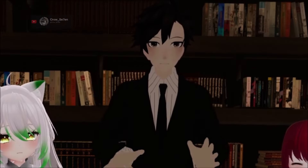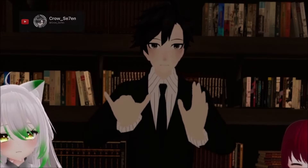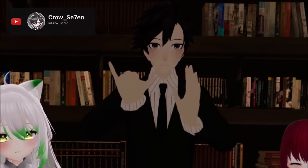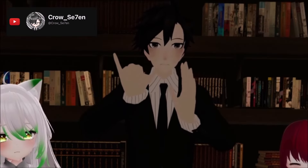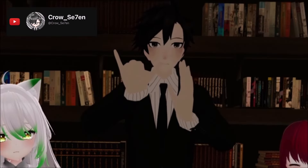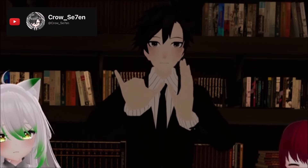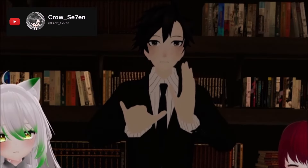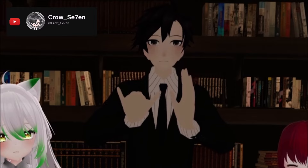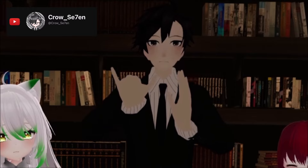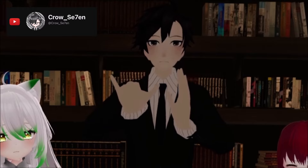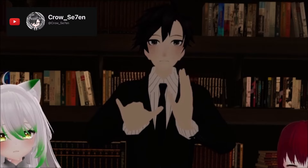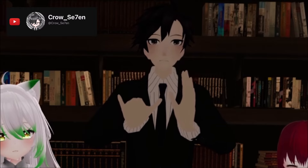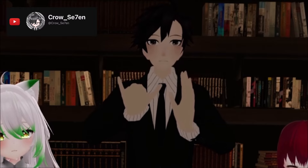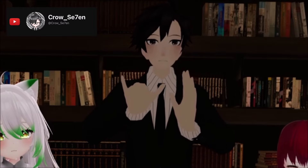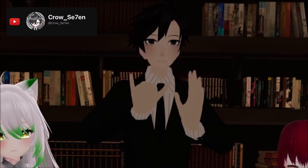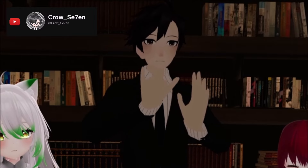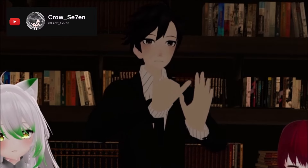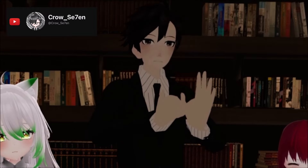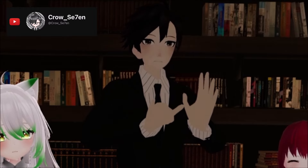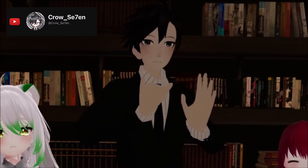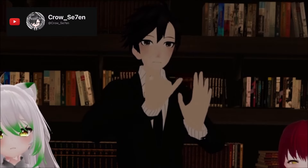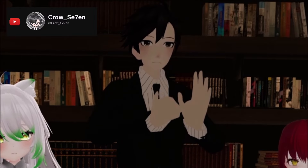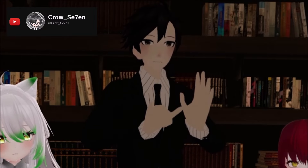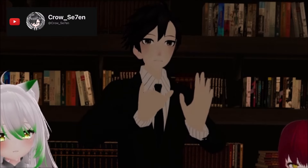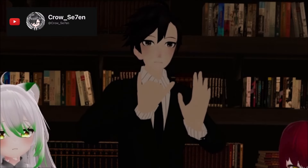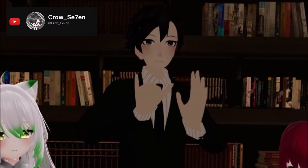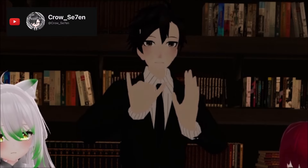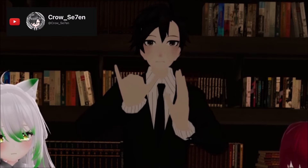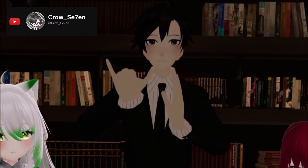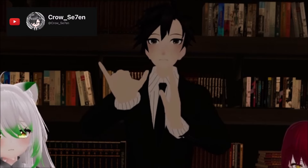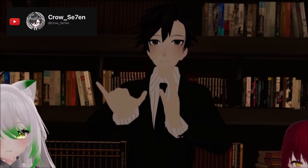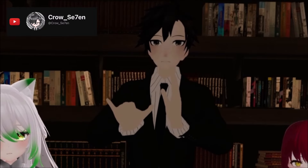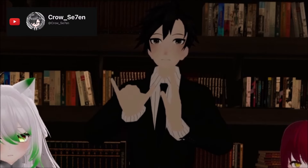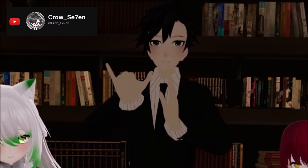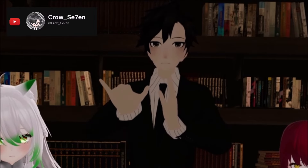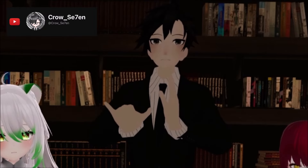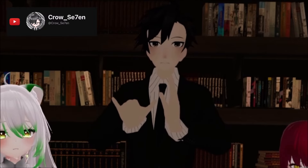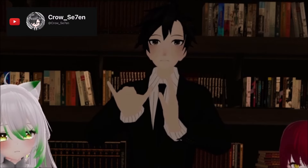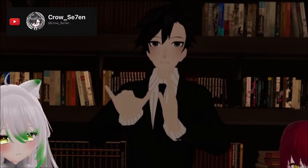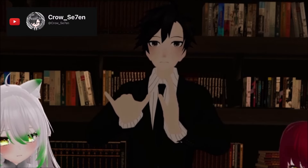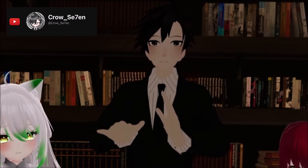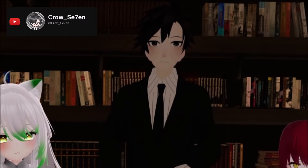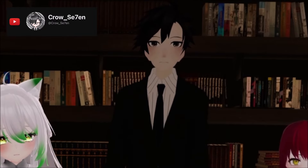(American Sign Language) YouTube